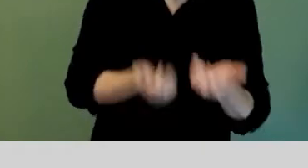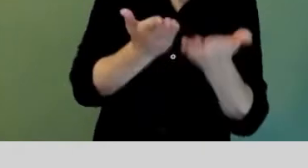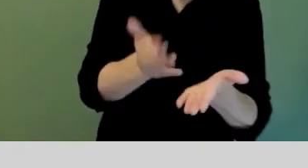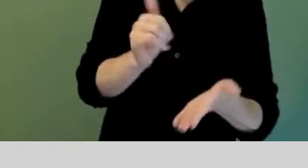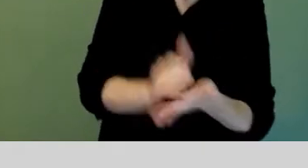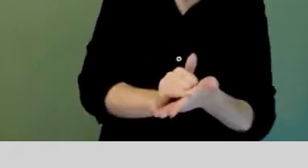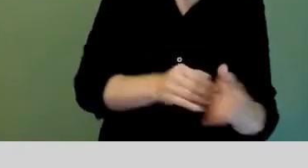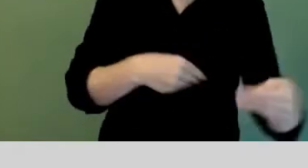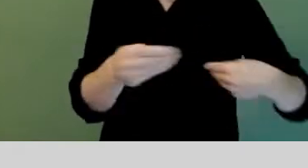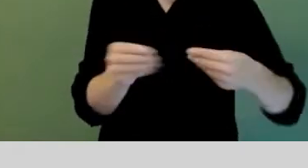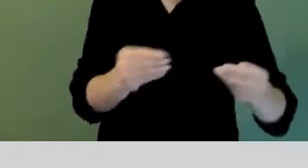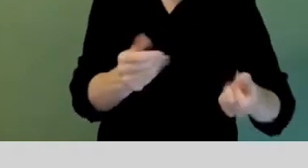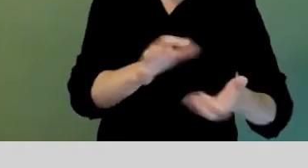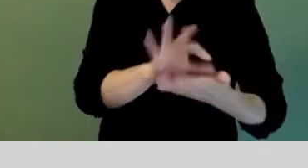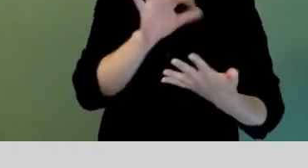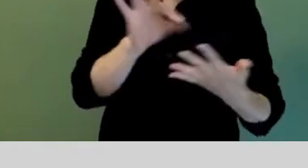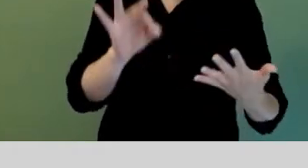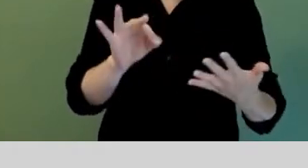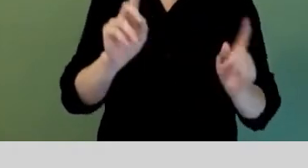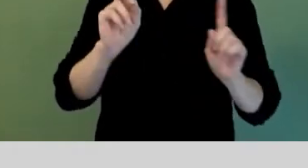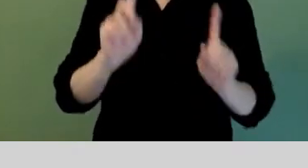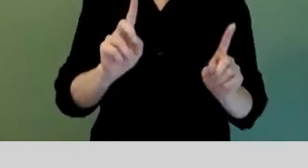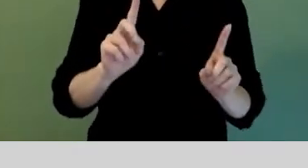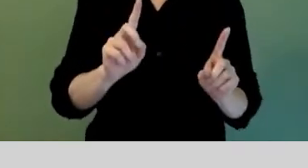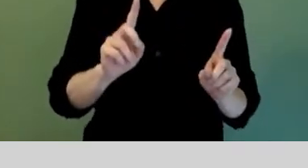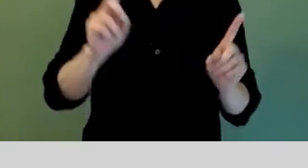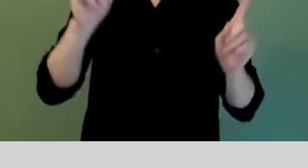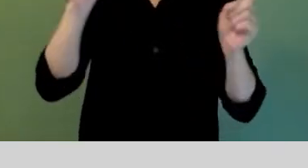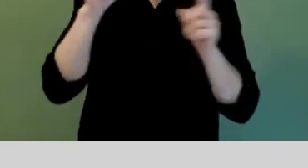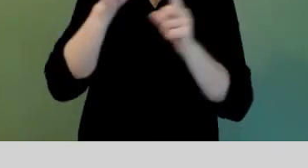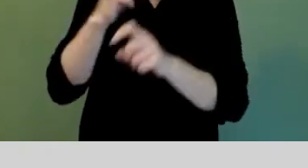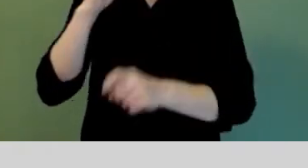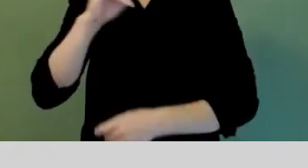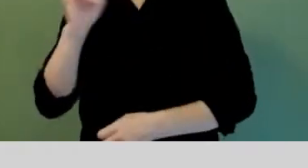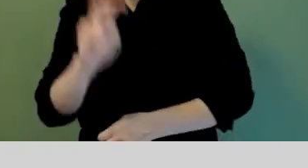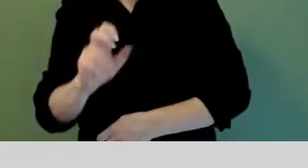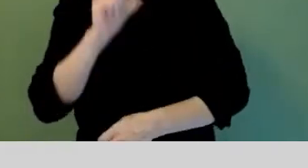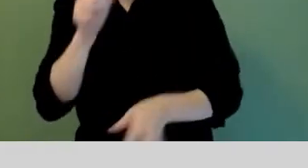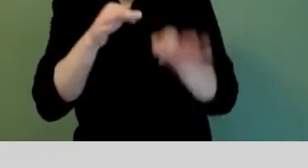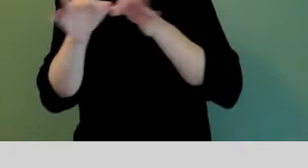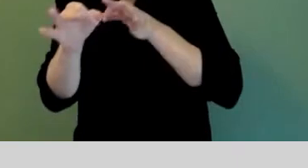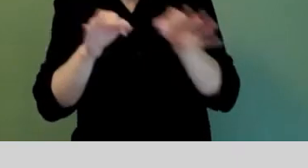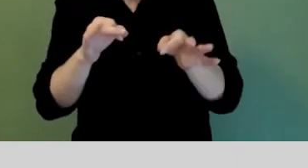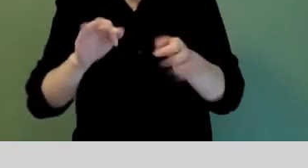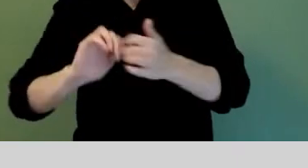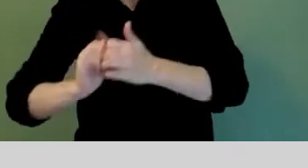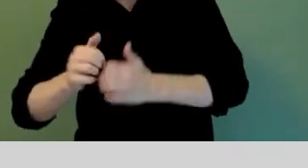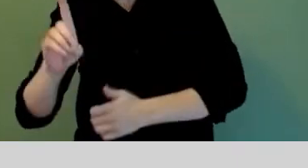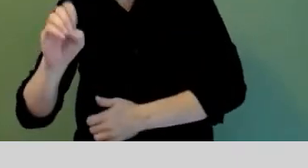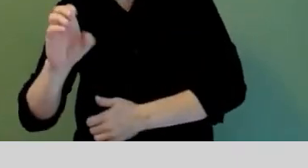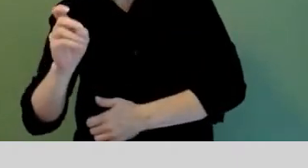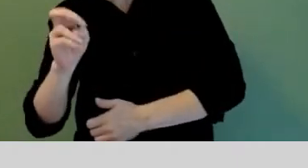that Python doesn't say what a decorator has to do with that function or that class that you choose to decorate.